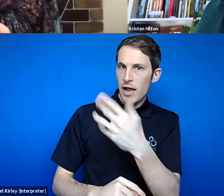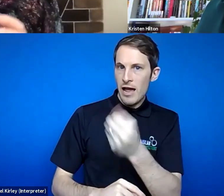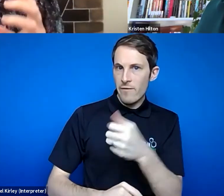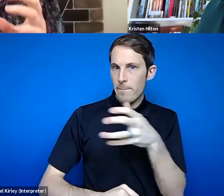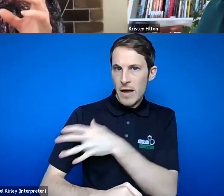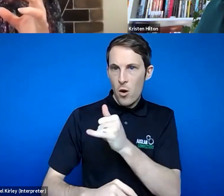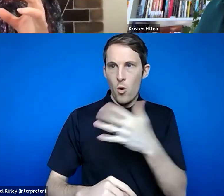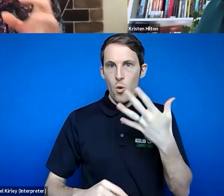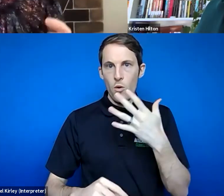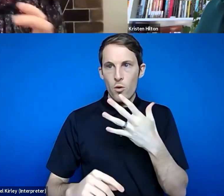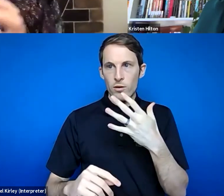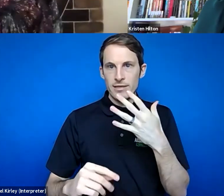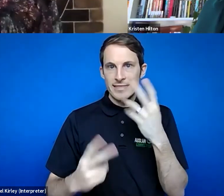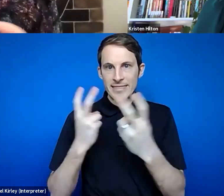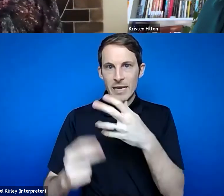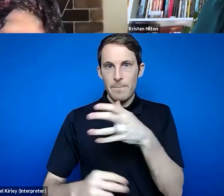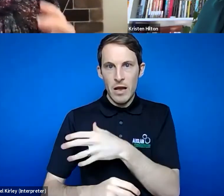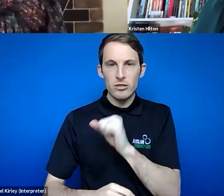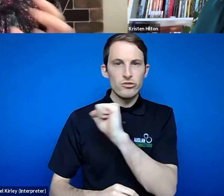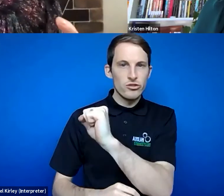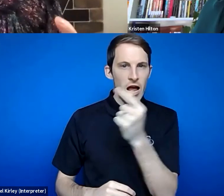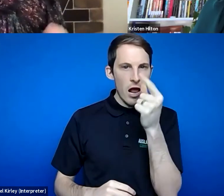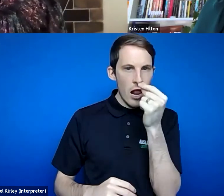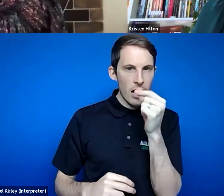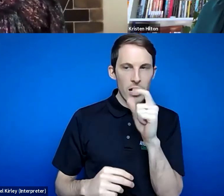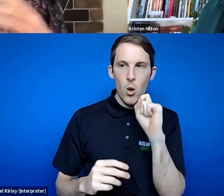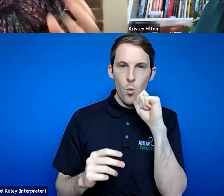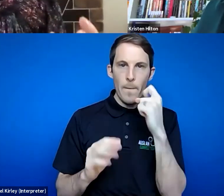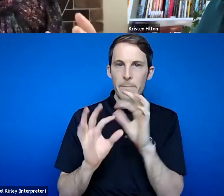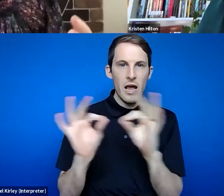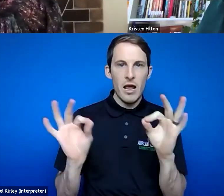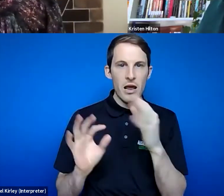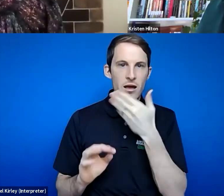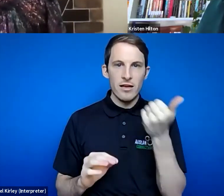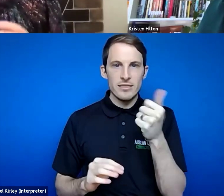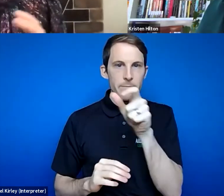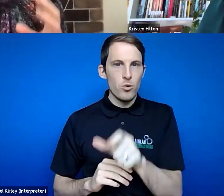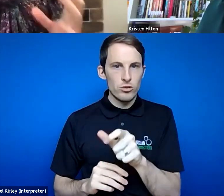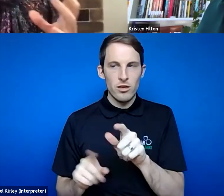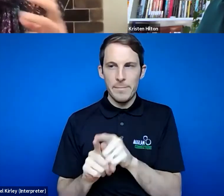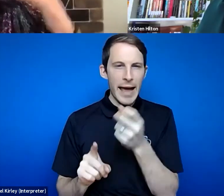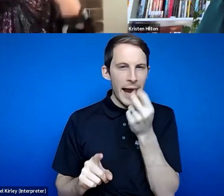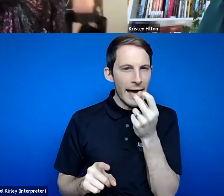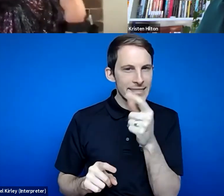power, that she is likely to be not a nice person, a nasty person, because it is offending